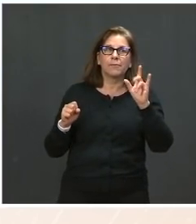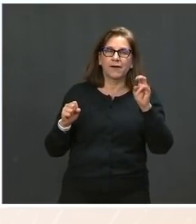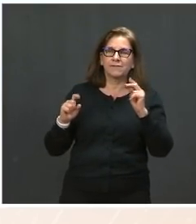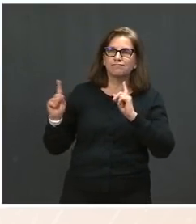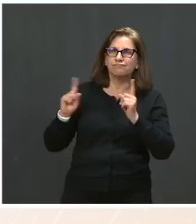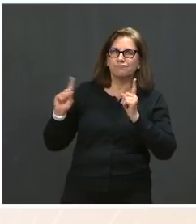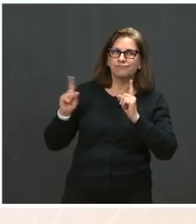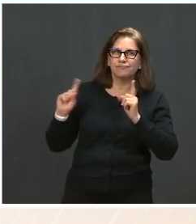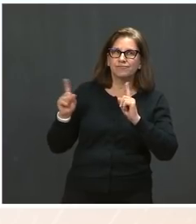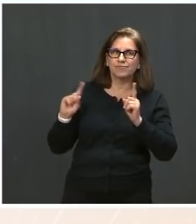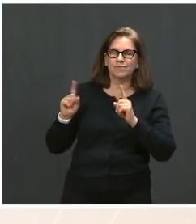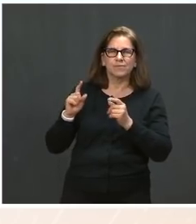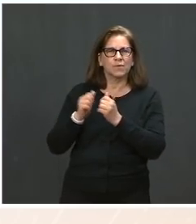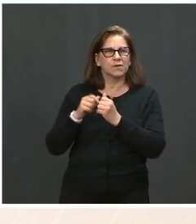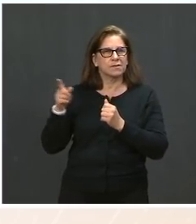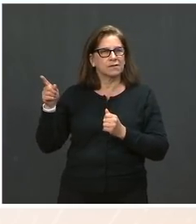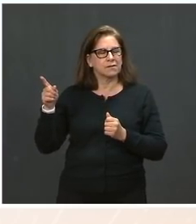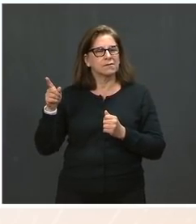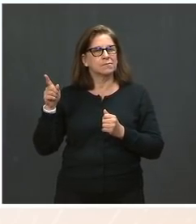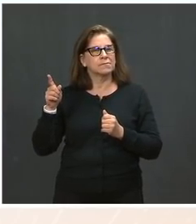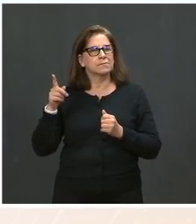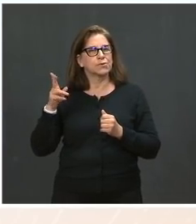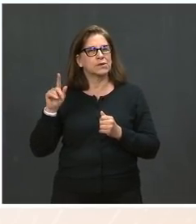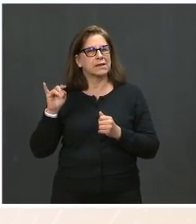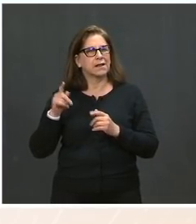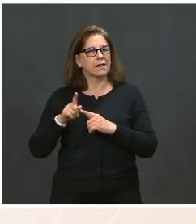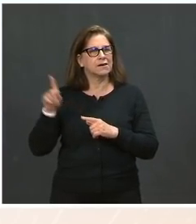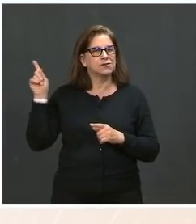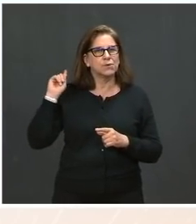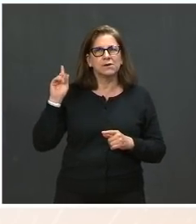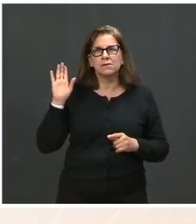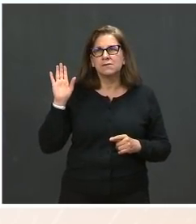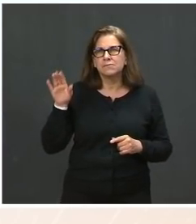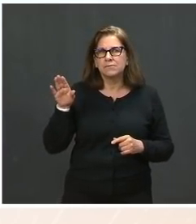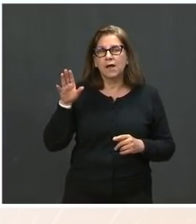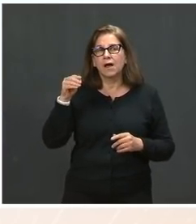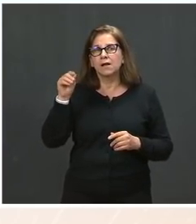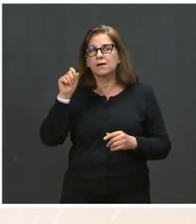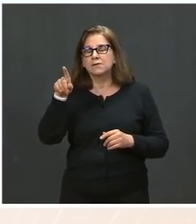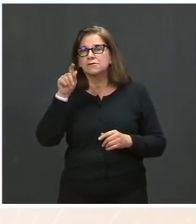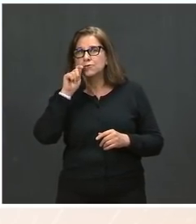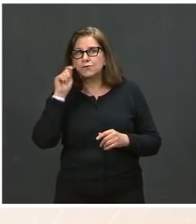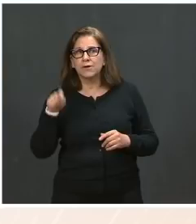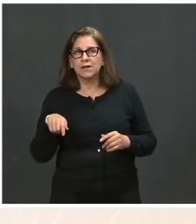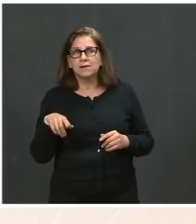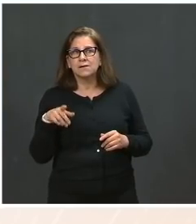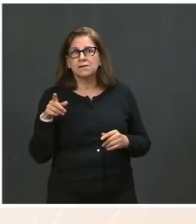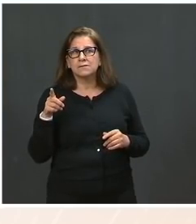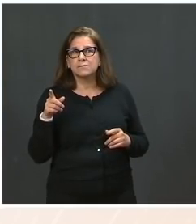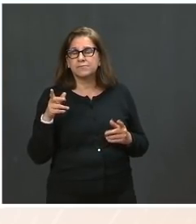In addition to reassurances to Ukrainian officials, the United States -- we are also discussing our concerns